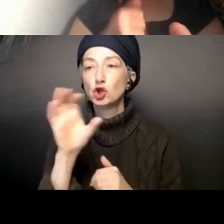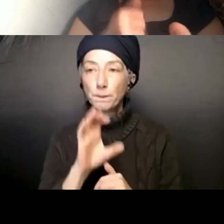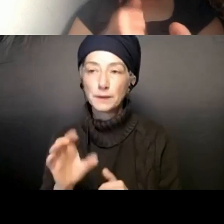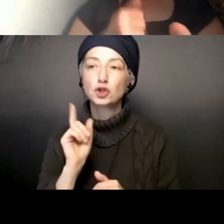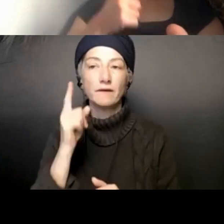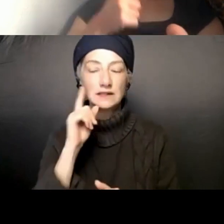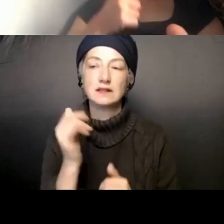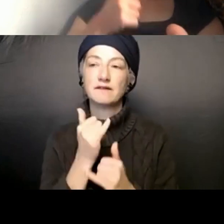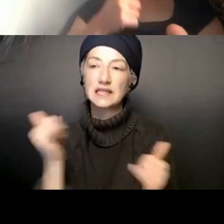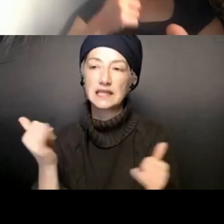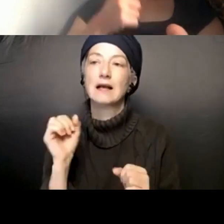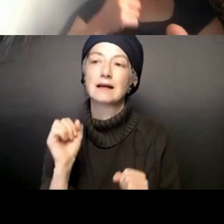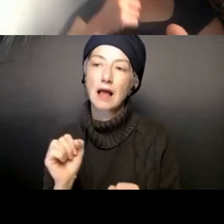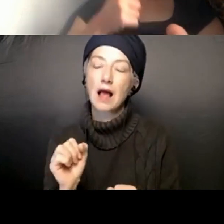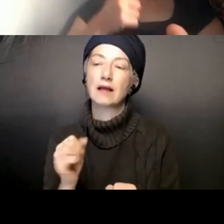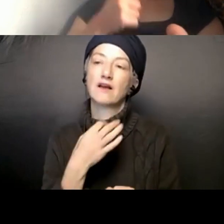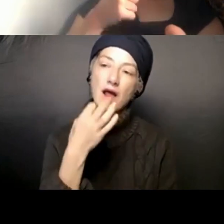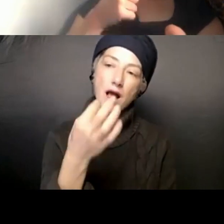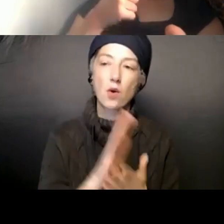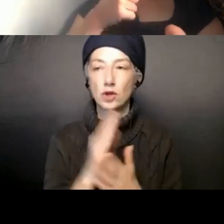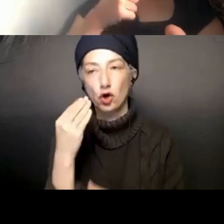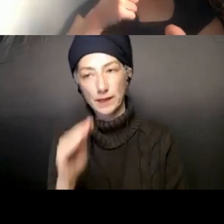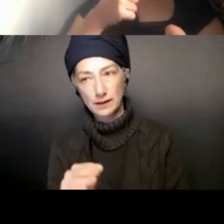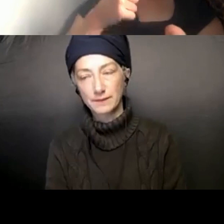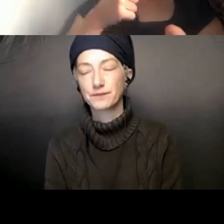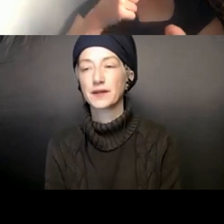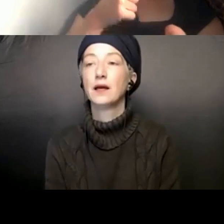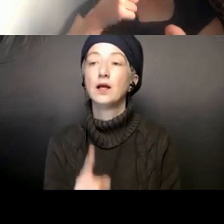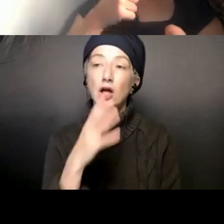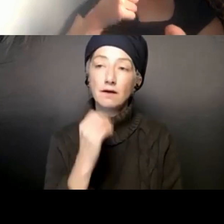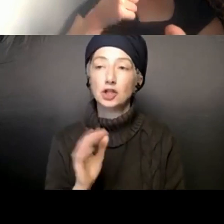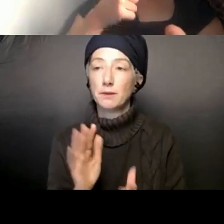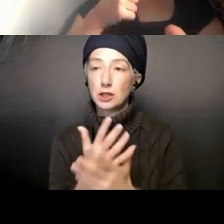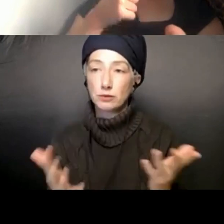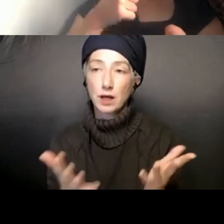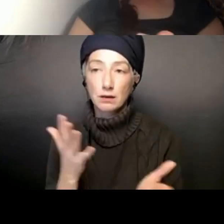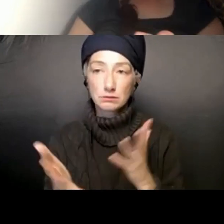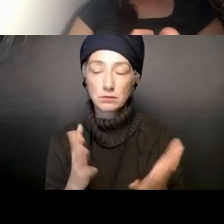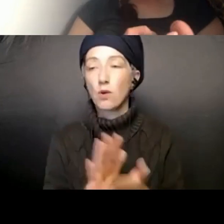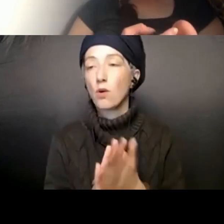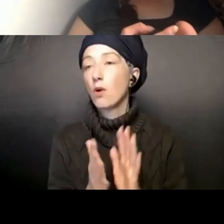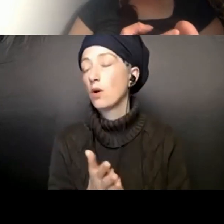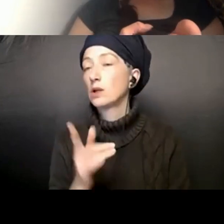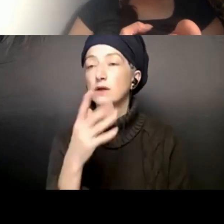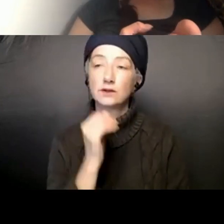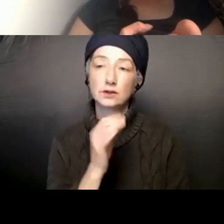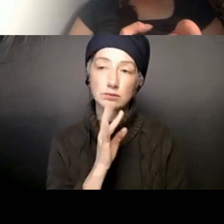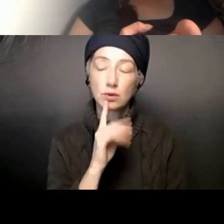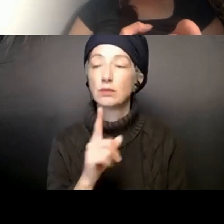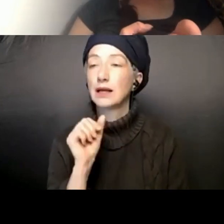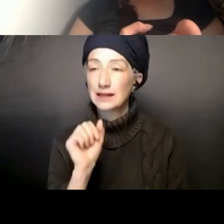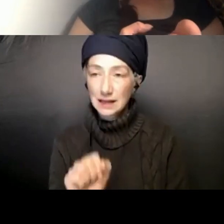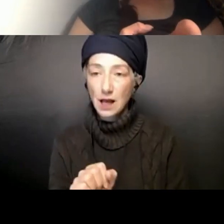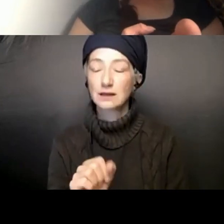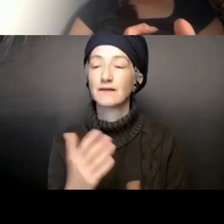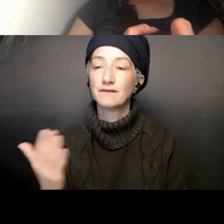So, if you want to ask a question in sign language or spoken language, you can draw attention to yourself